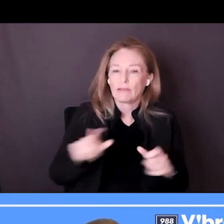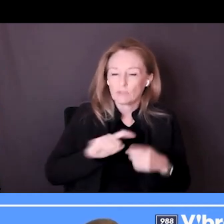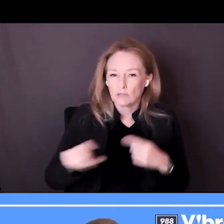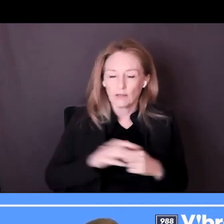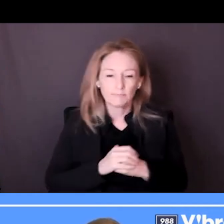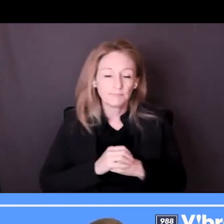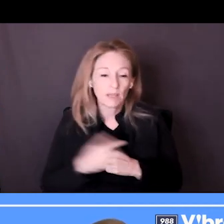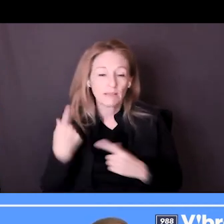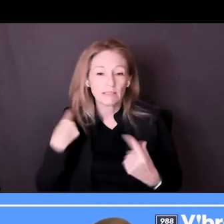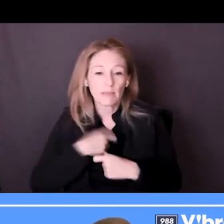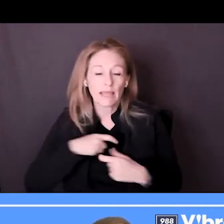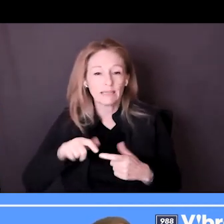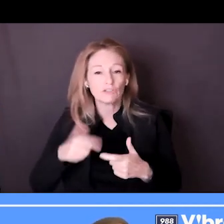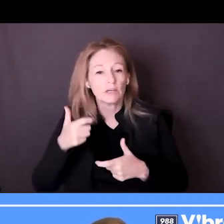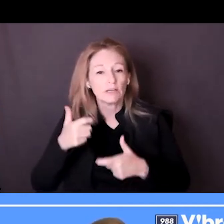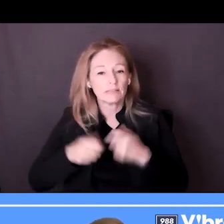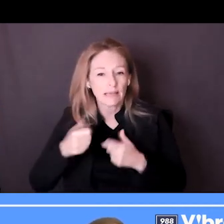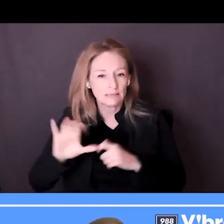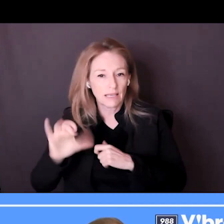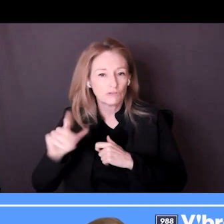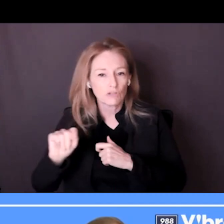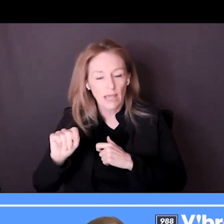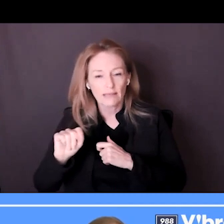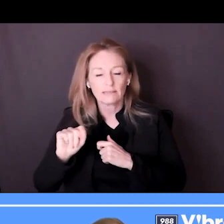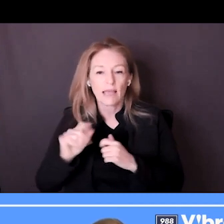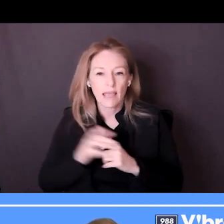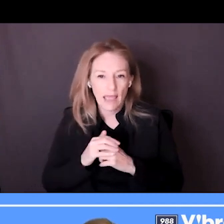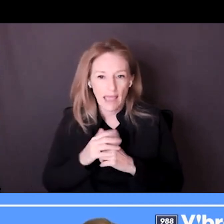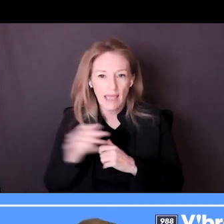HAS LAUNCHED AND MAINTAINED A 100% ANSWER RATE OVER THE LAST